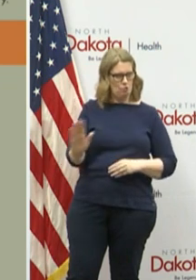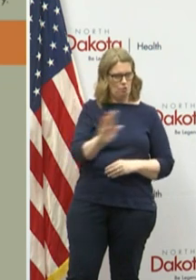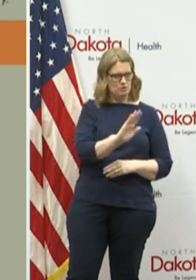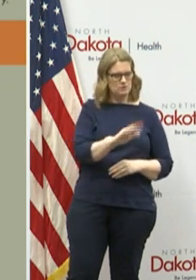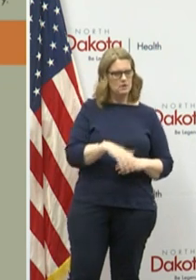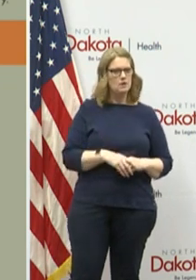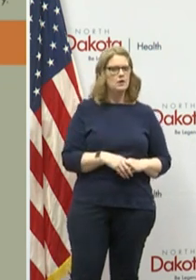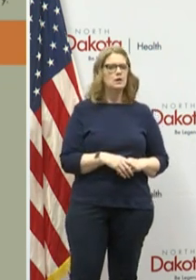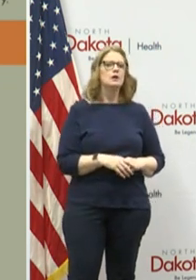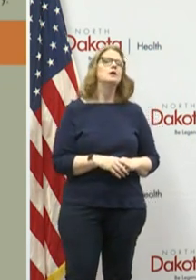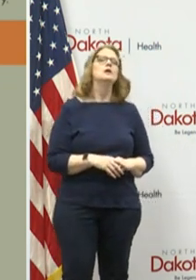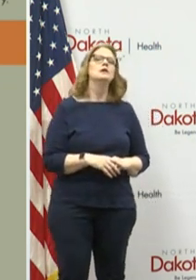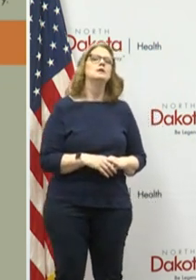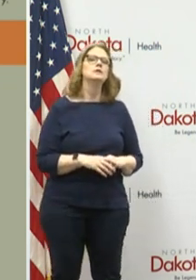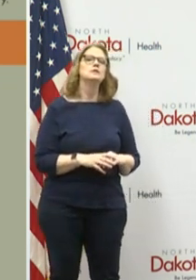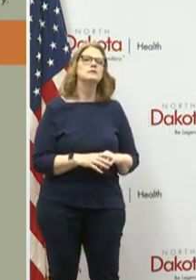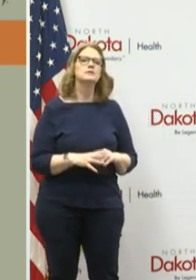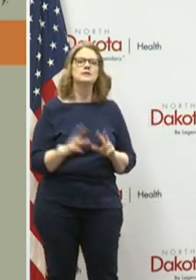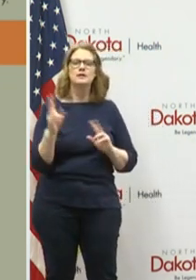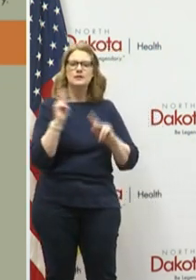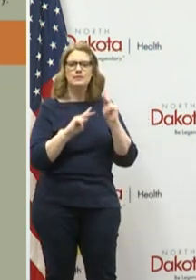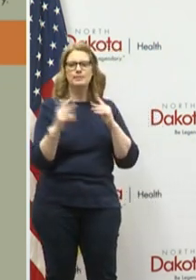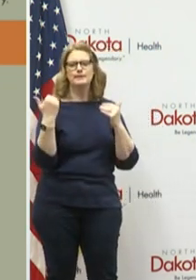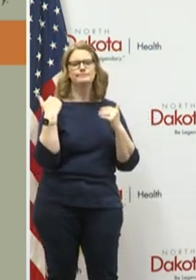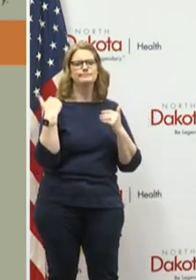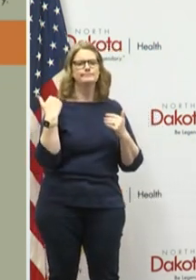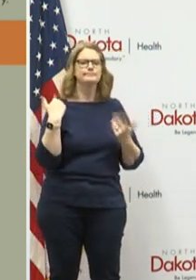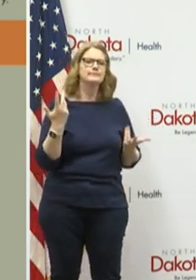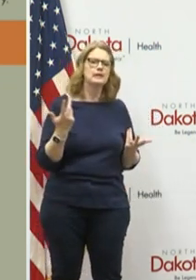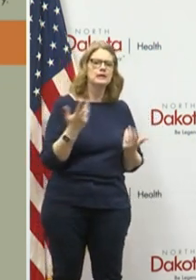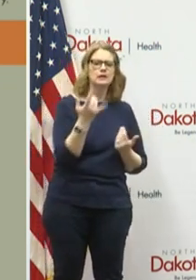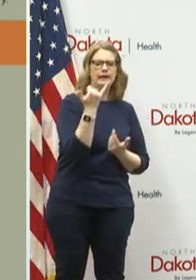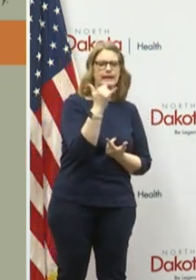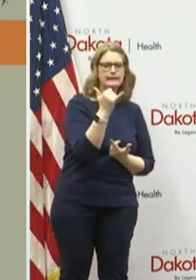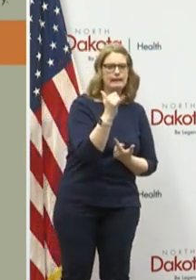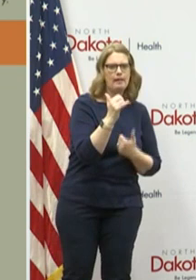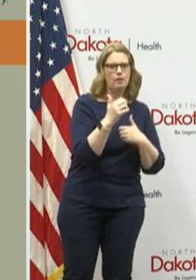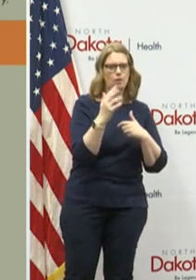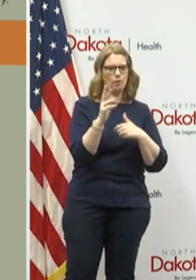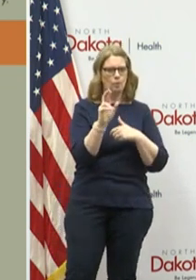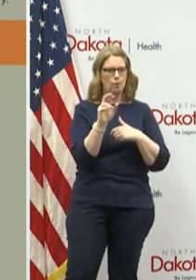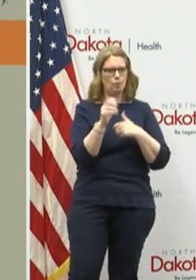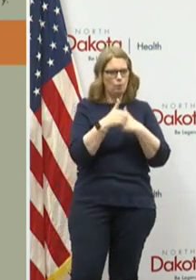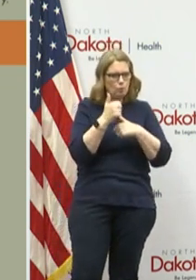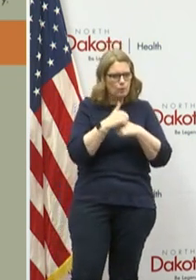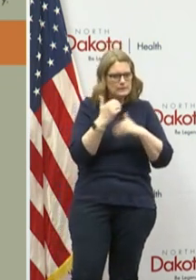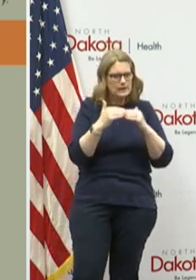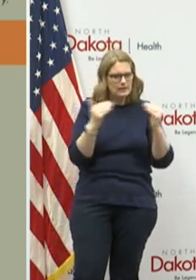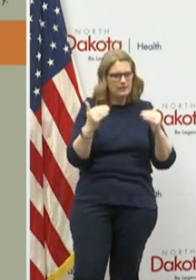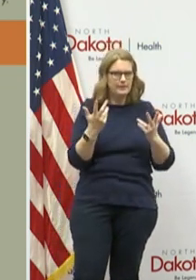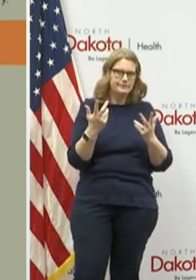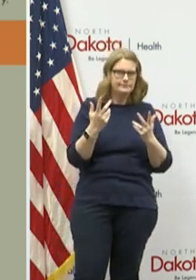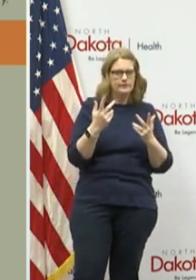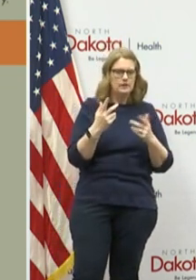ARE, GO TO NDRESPONSE.GOV AND GO TO RISK LEVEL AND YOU CAN FIND OUT SPECIFIC THINGS FOR YOUR INDUSTRY. FOR EXAMPLE, ONE THING PEOPLE